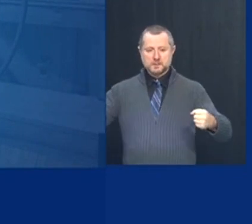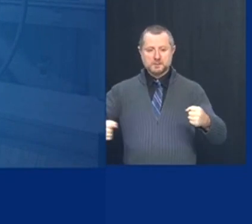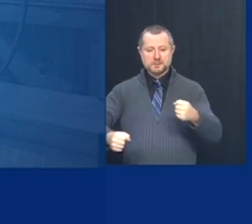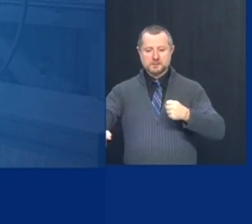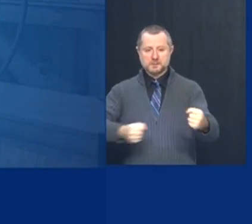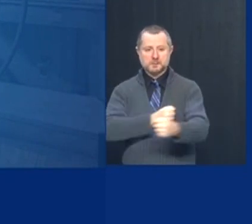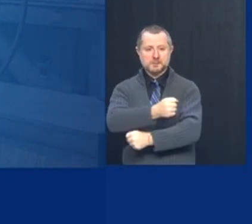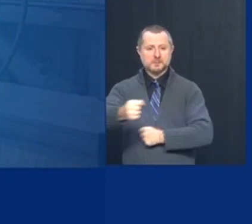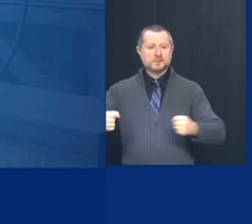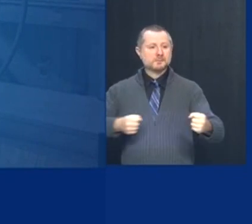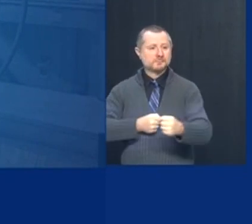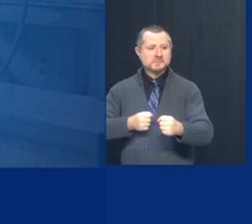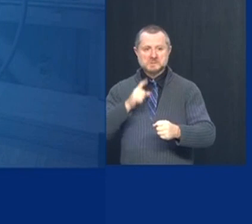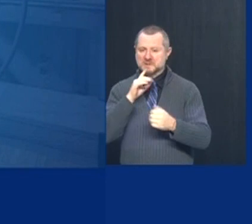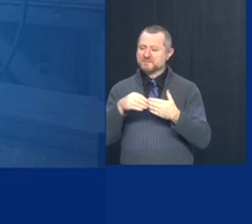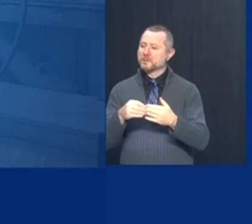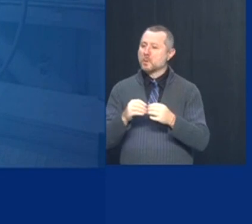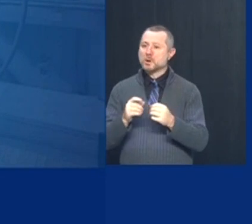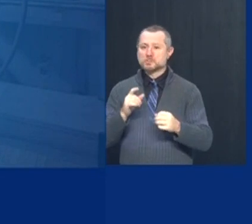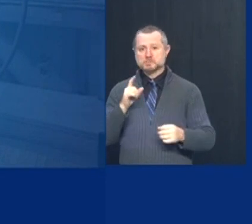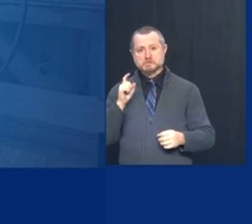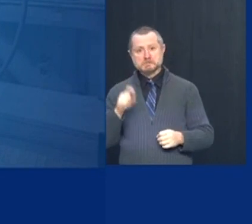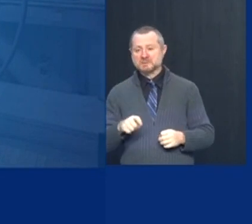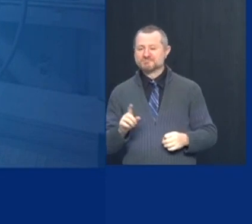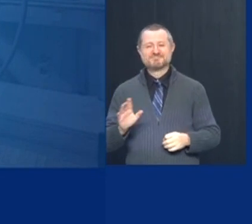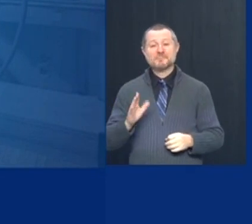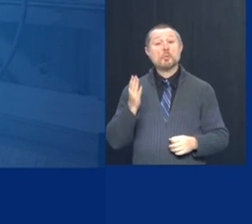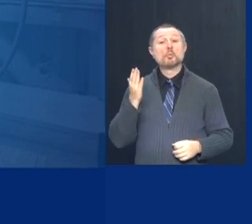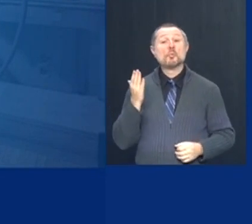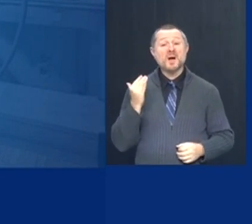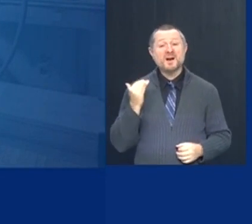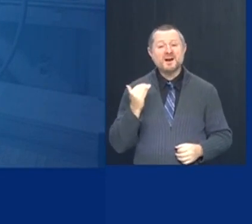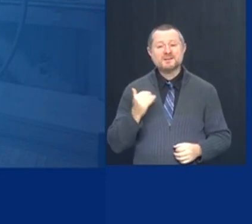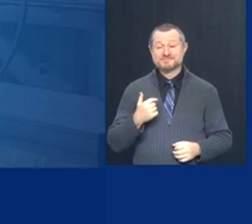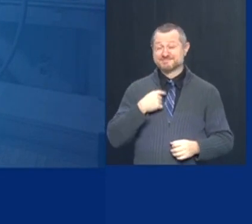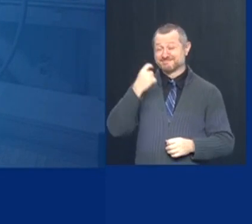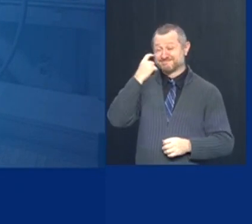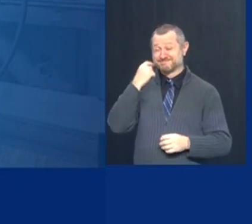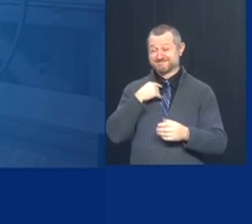PATIENTS AMONG SYSTEMS, LIKE WHAT I WAS JUST TALKING ABOUT